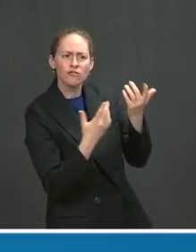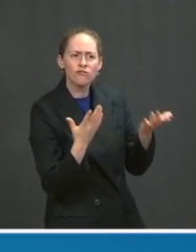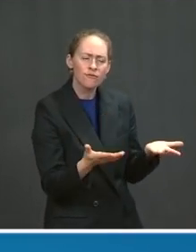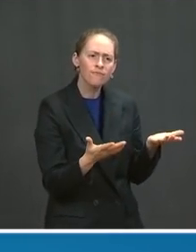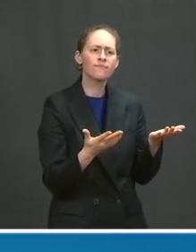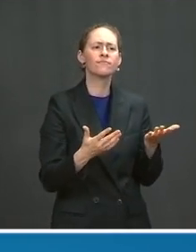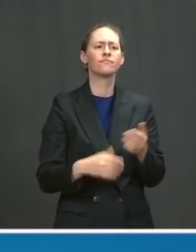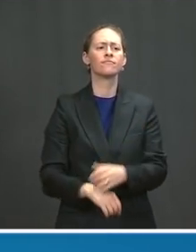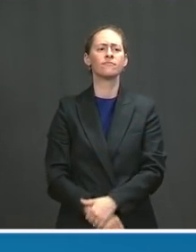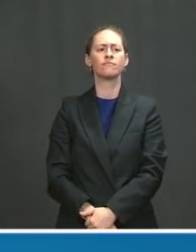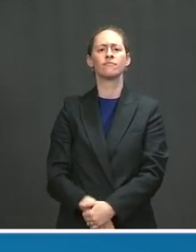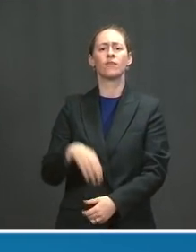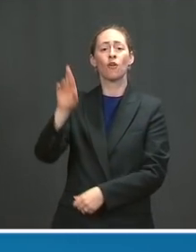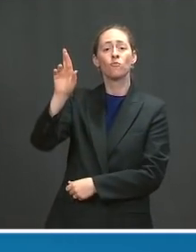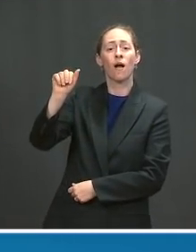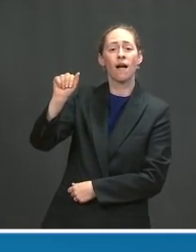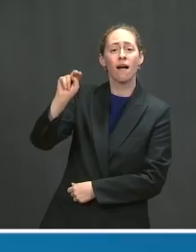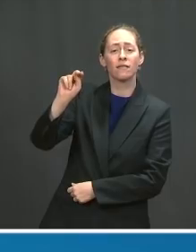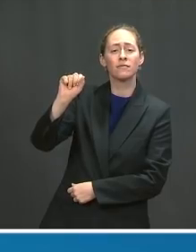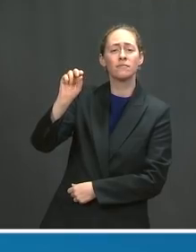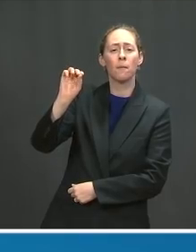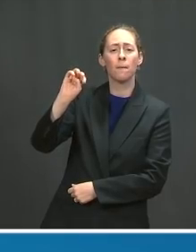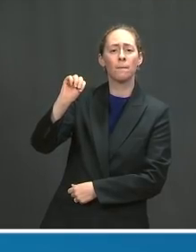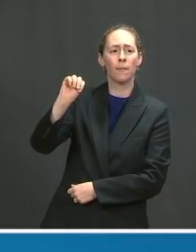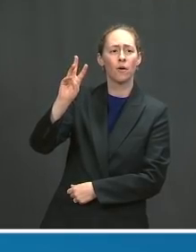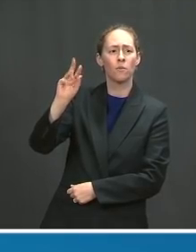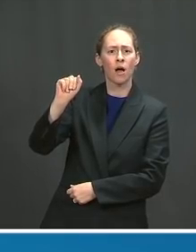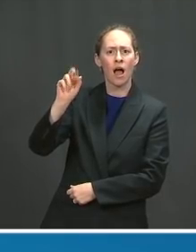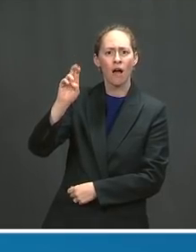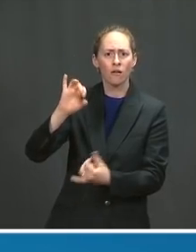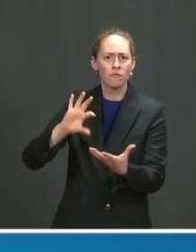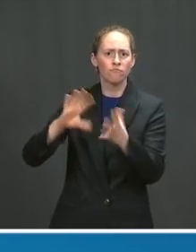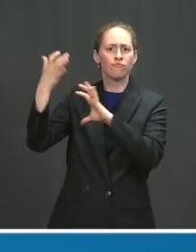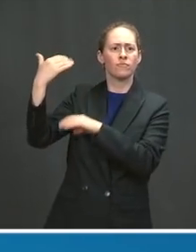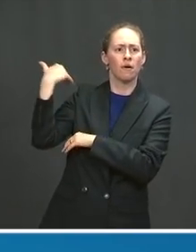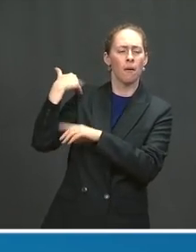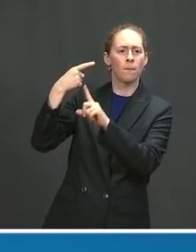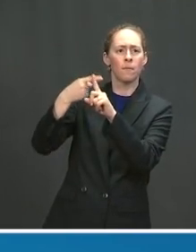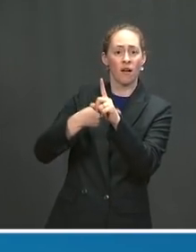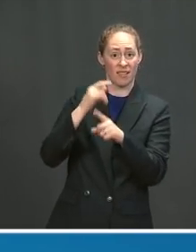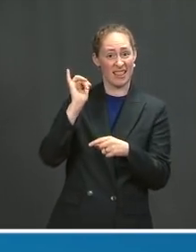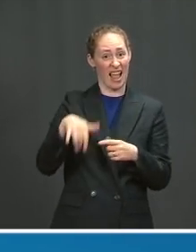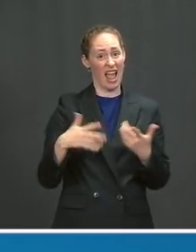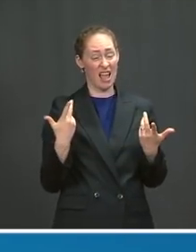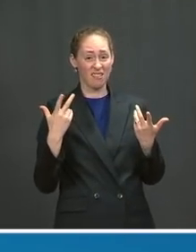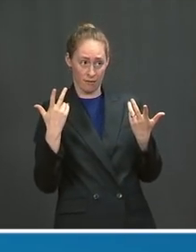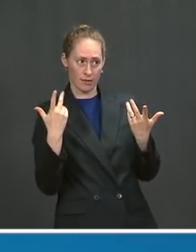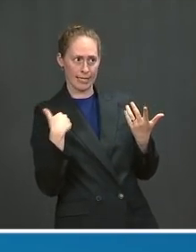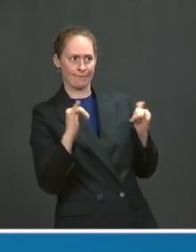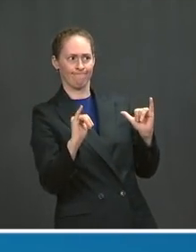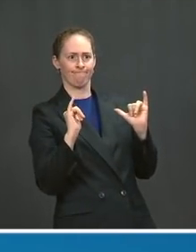earlier this month, well, that was a warning shot. In fact, there have been many warning shots.